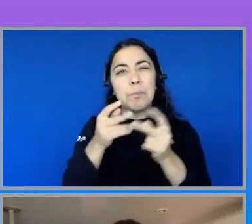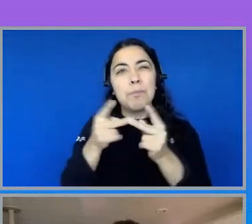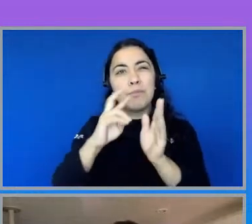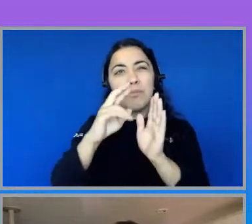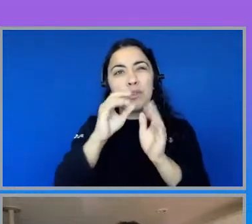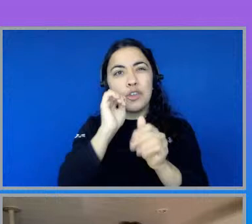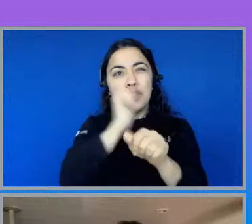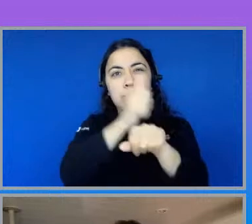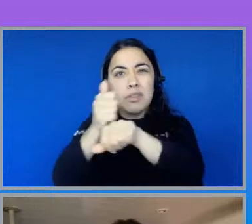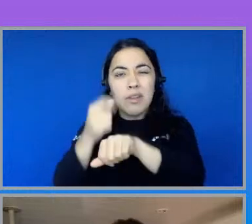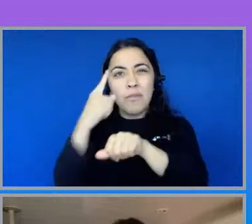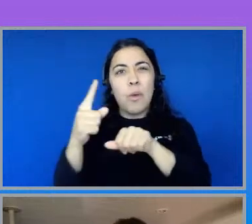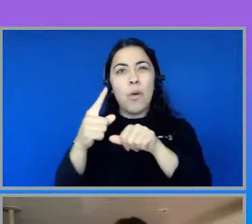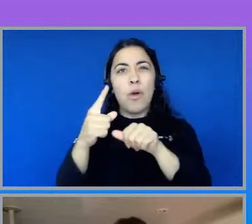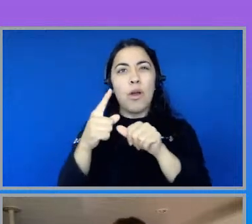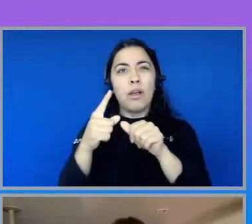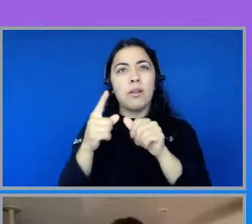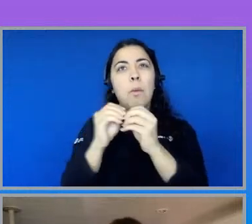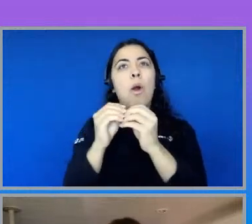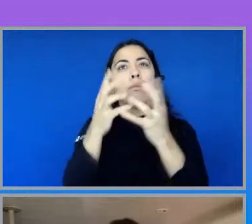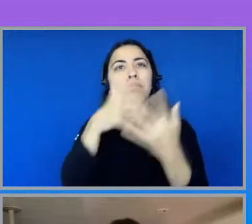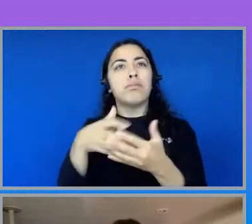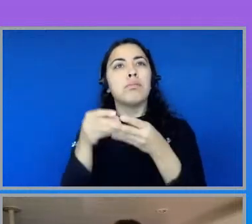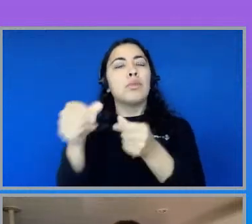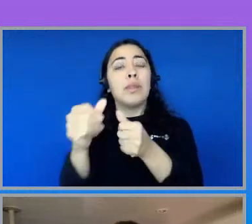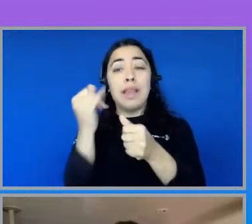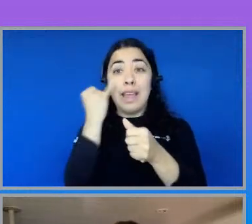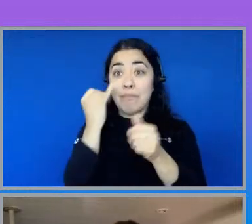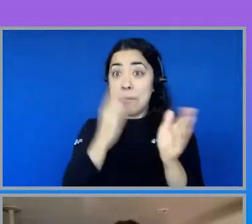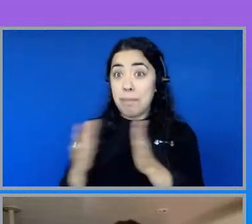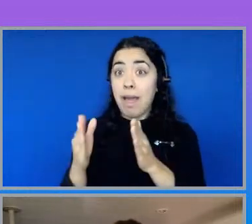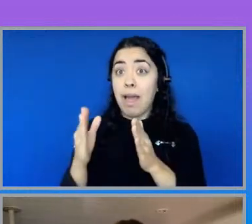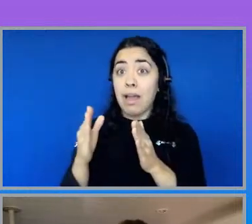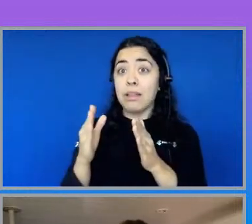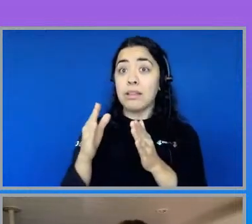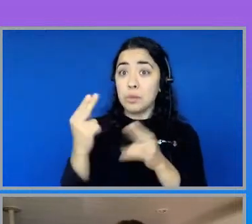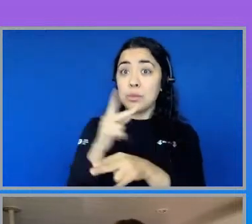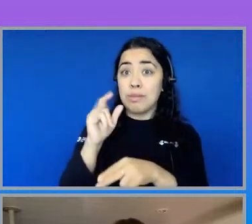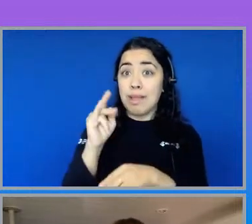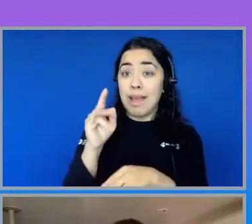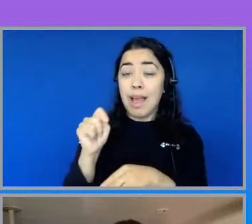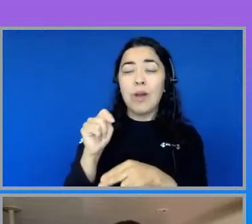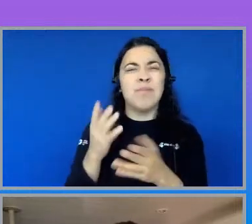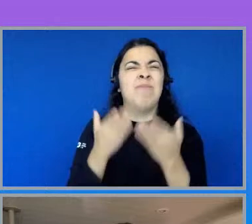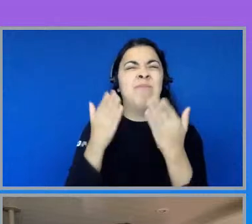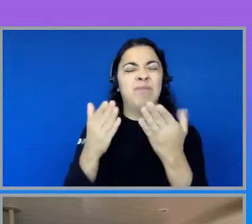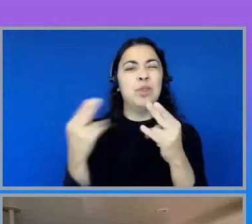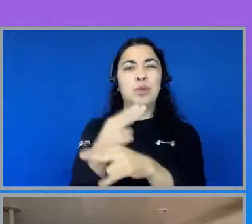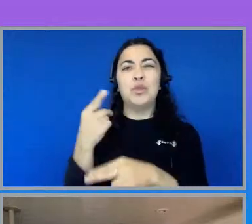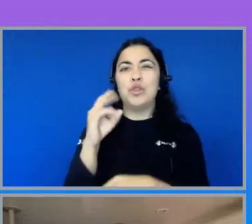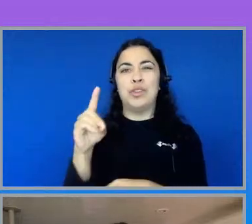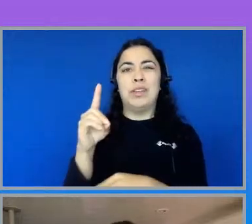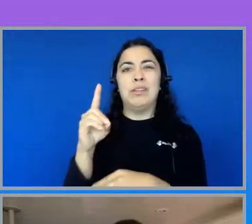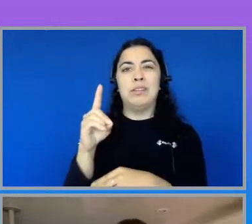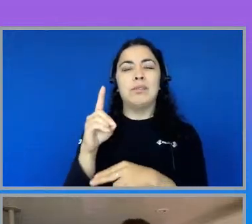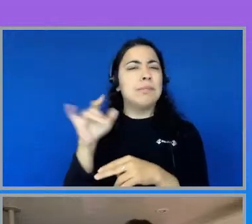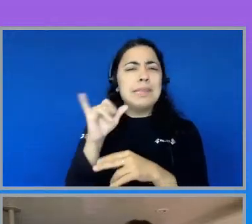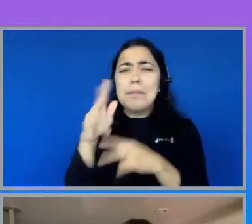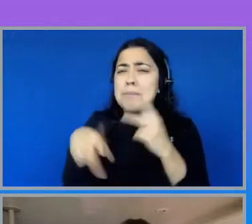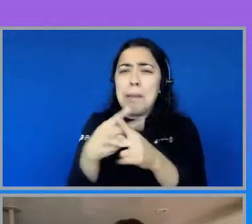great degree. And if you were trying to build a layout with absolute positioning, probably the best advice would be to use